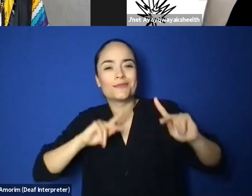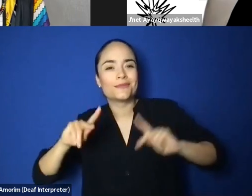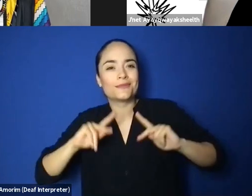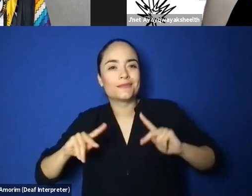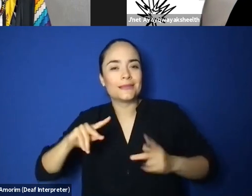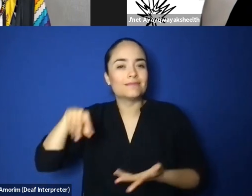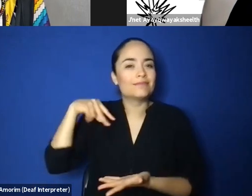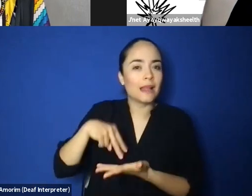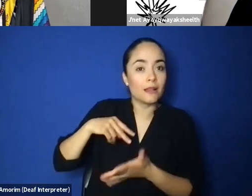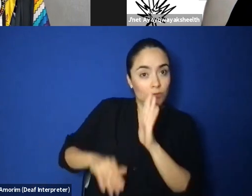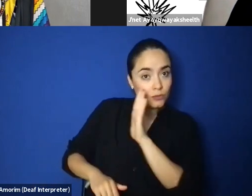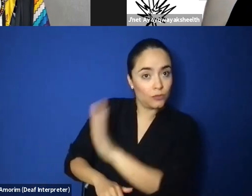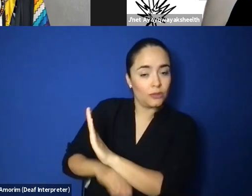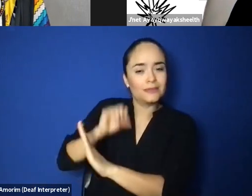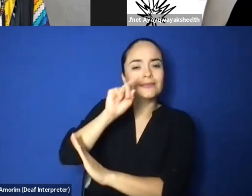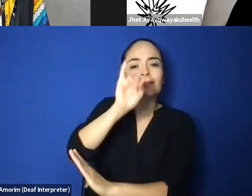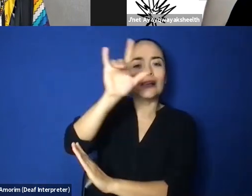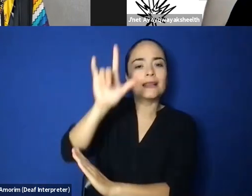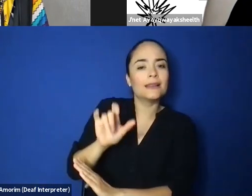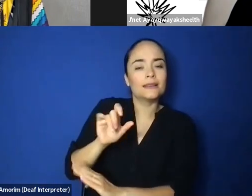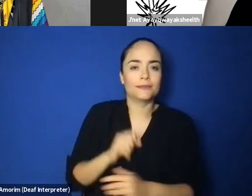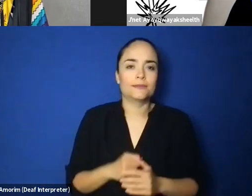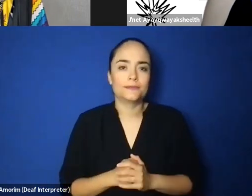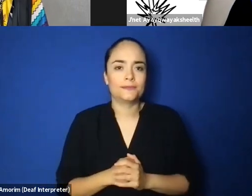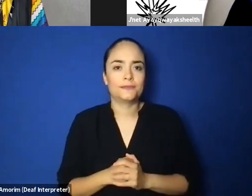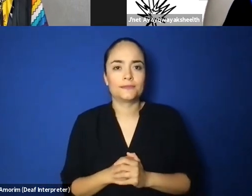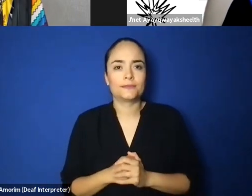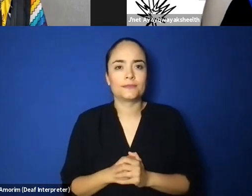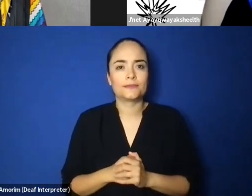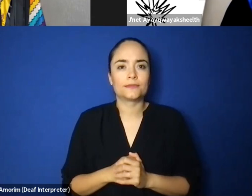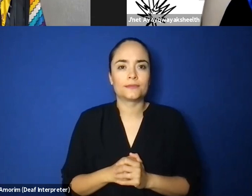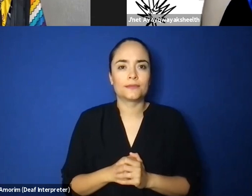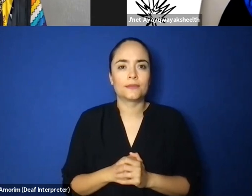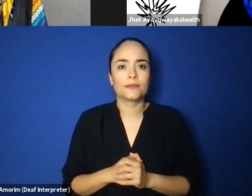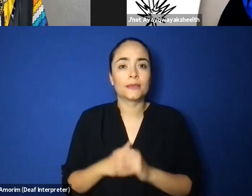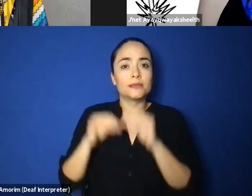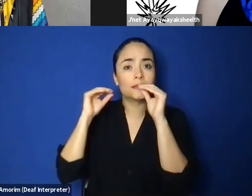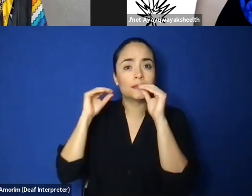been given permission to use these teachings, and to carry those stories, and to do this dance,